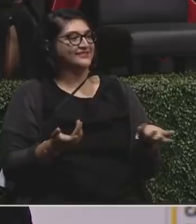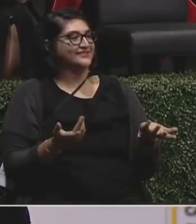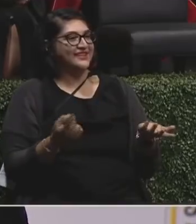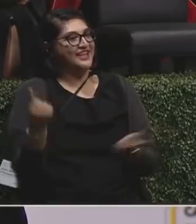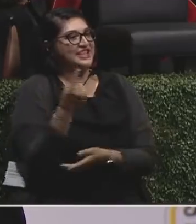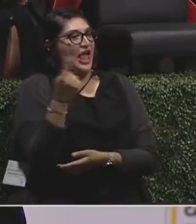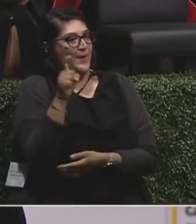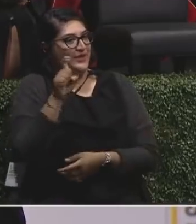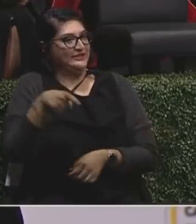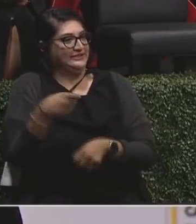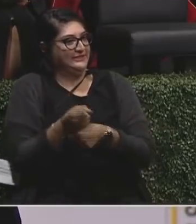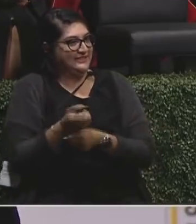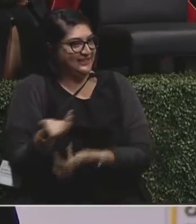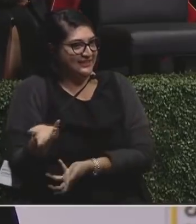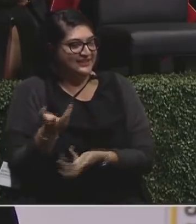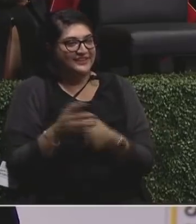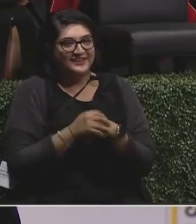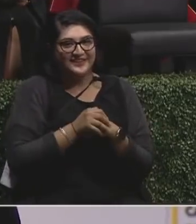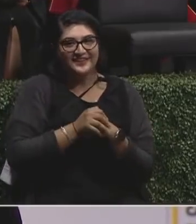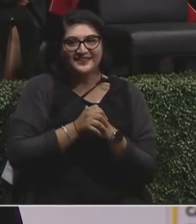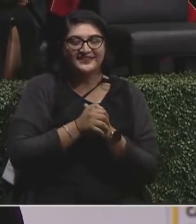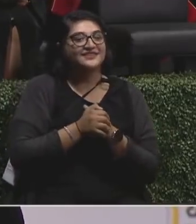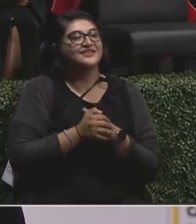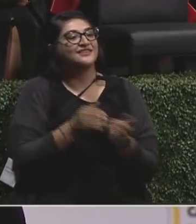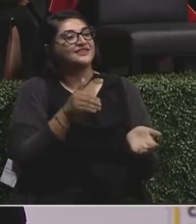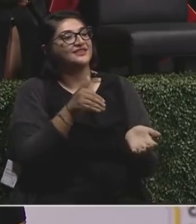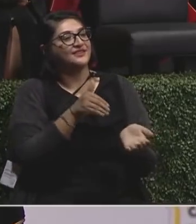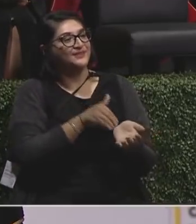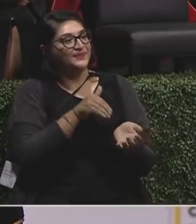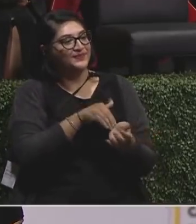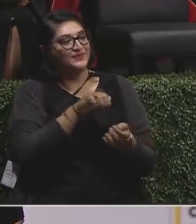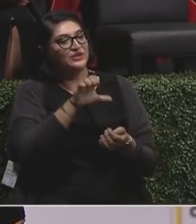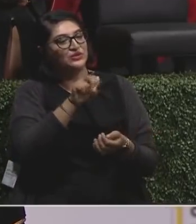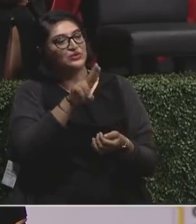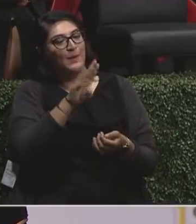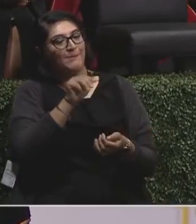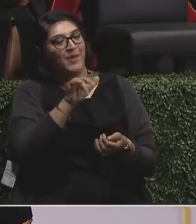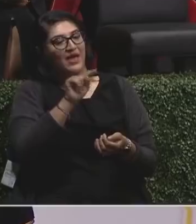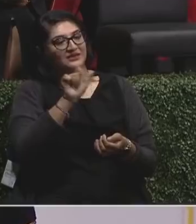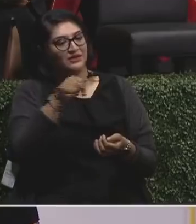DURRANCE, INTERNATIONAL BUSINESS LEADER ISAAC LARIAN,